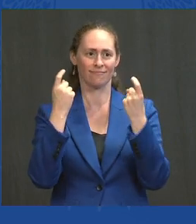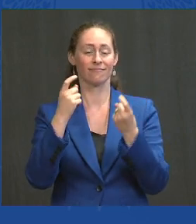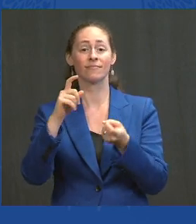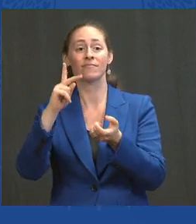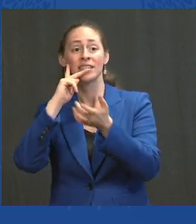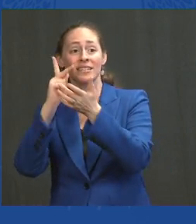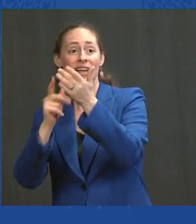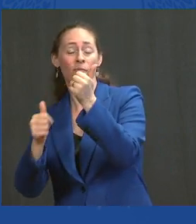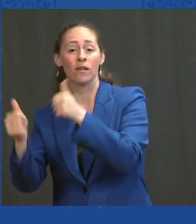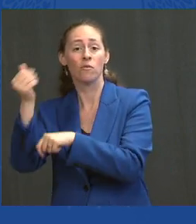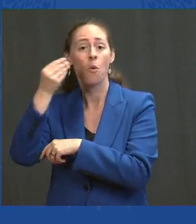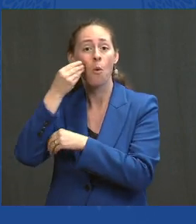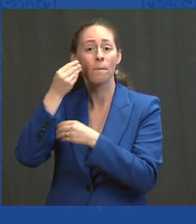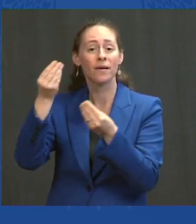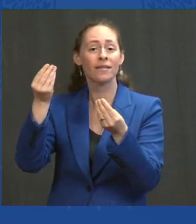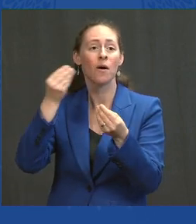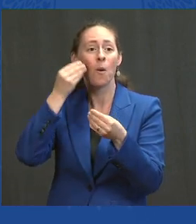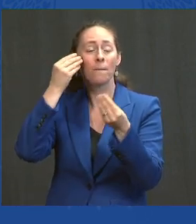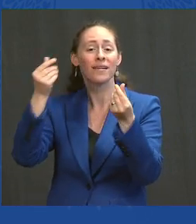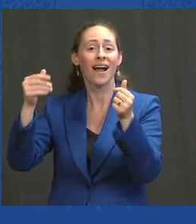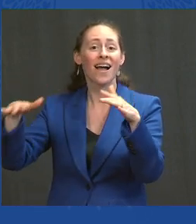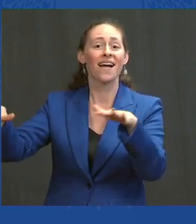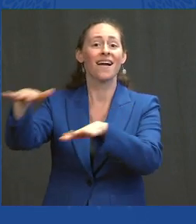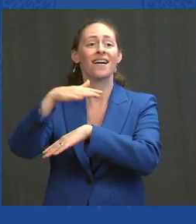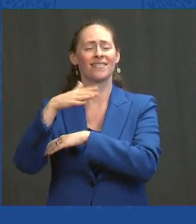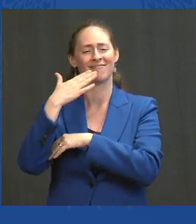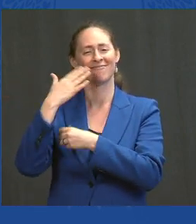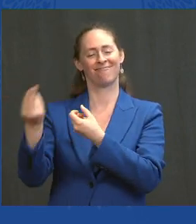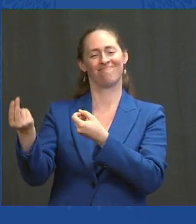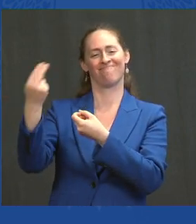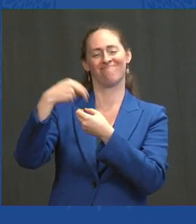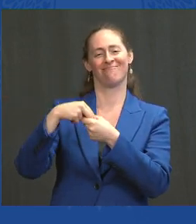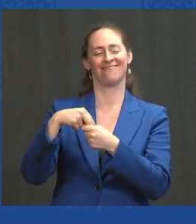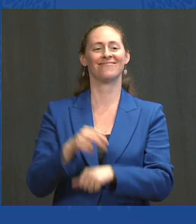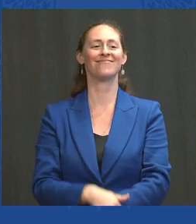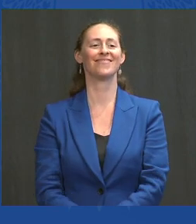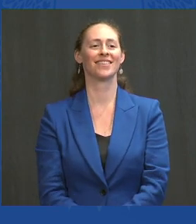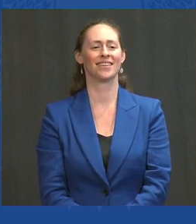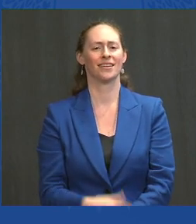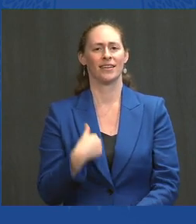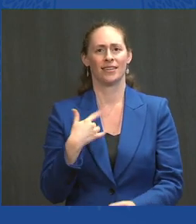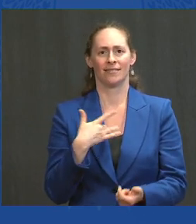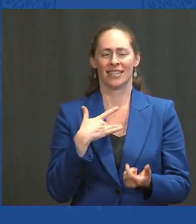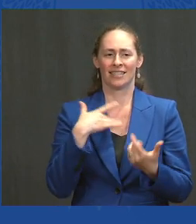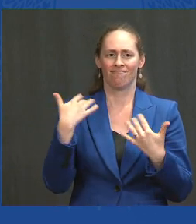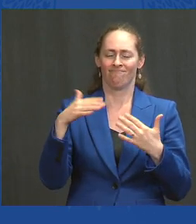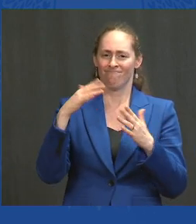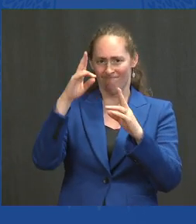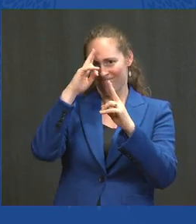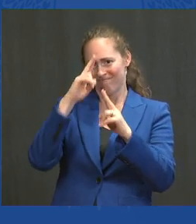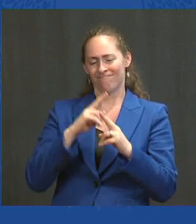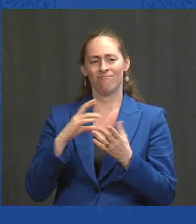Security for joining us. I have the privilege today of calling the countries of the naturalization candidates.